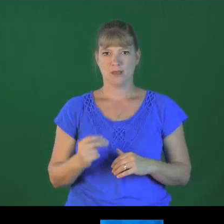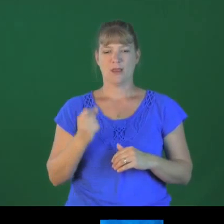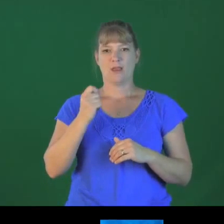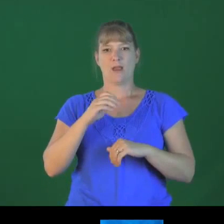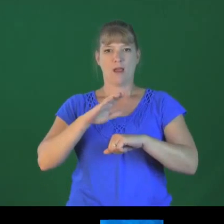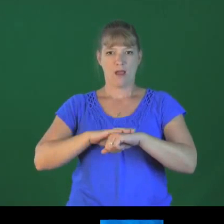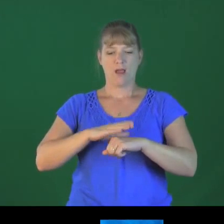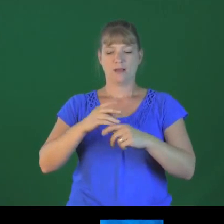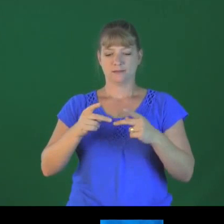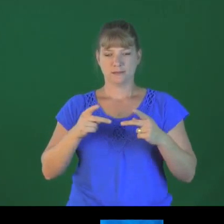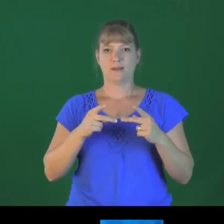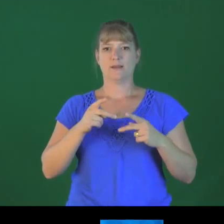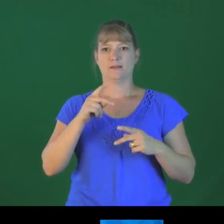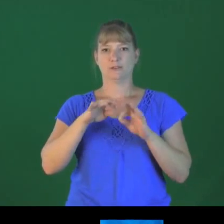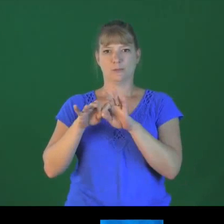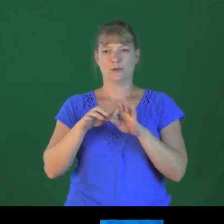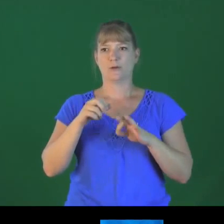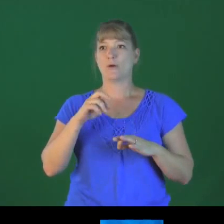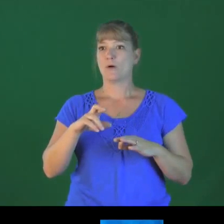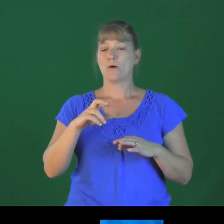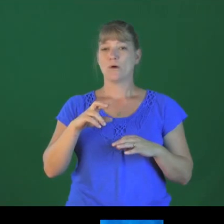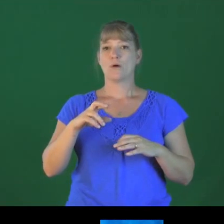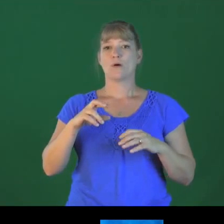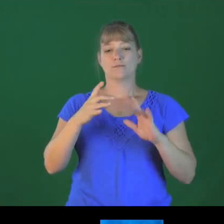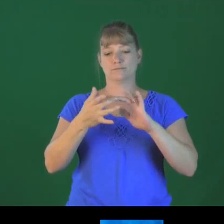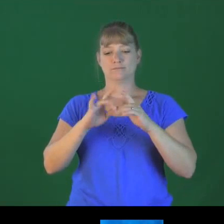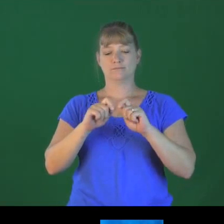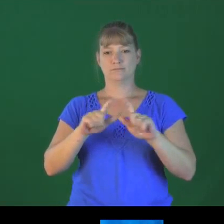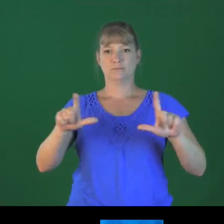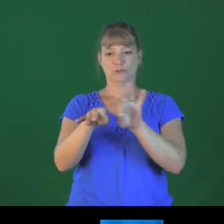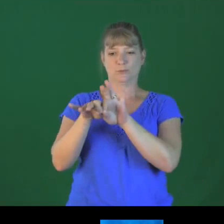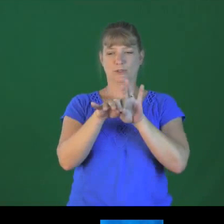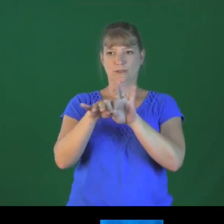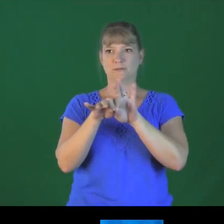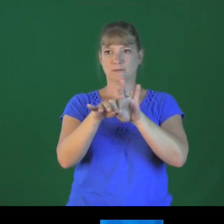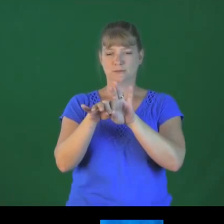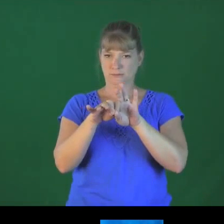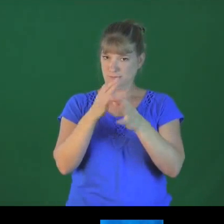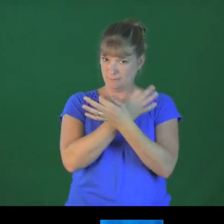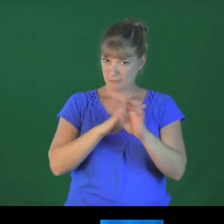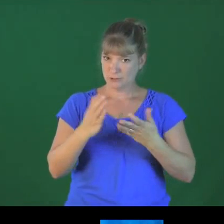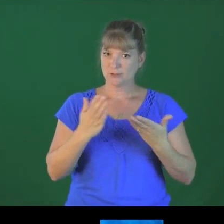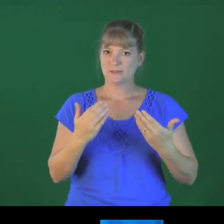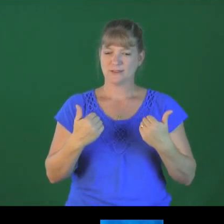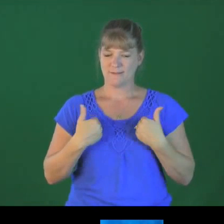They have also have interpreting over live internet, and this is another free service.